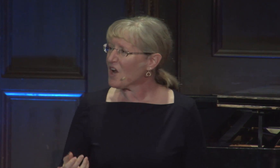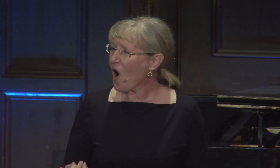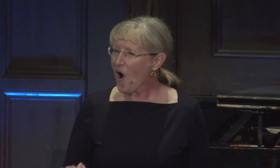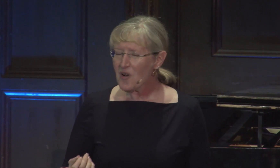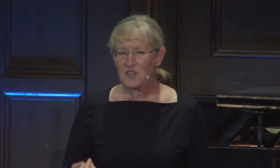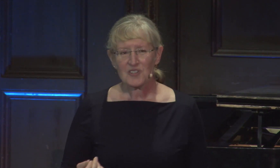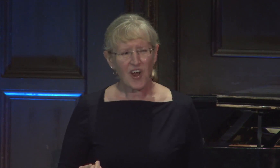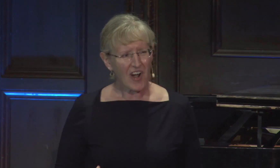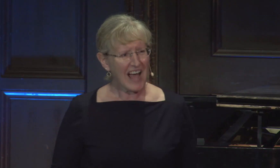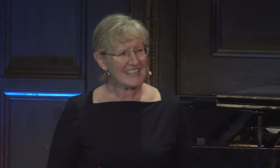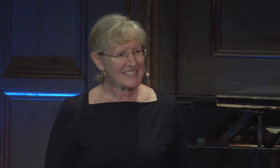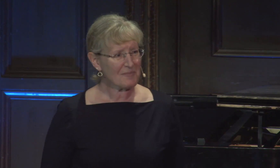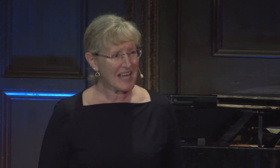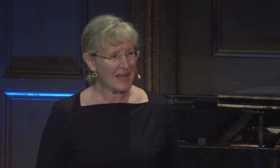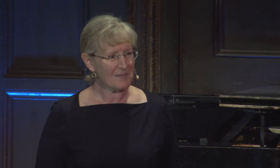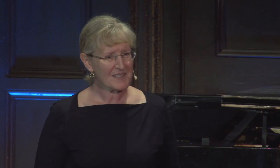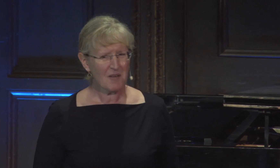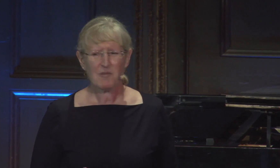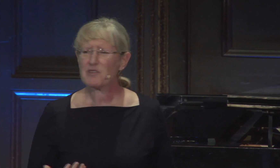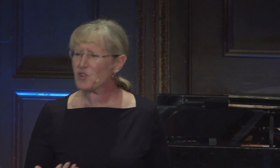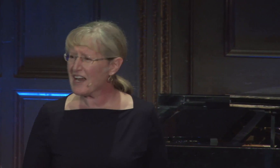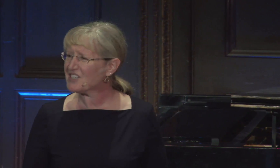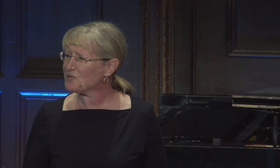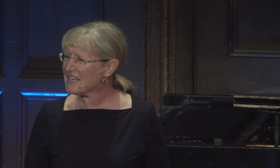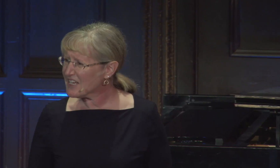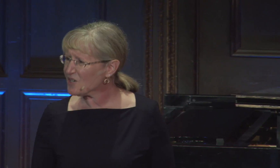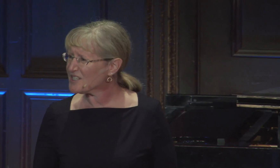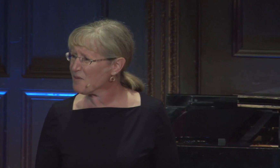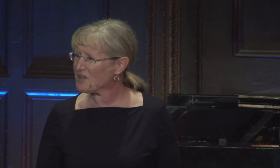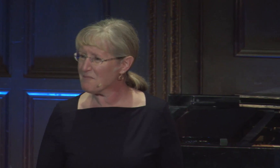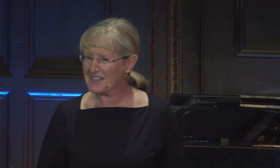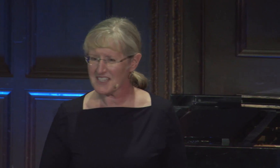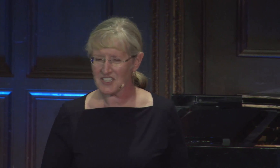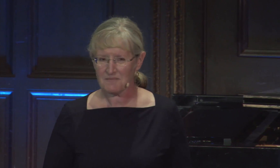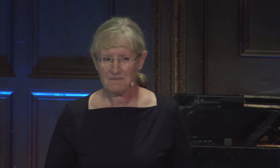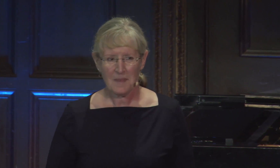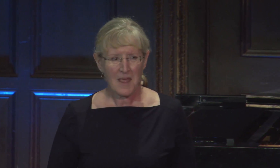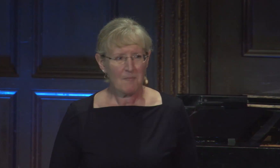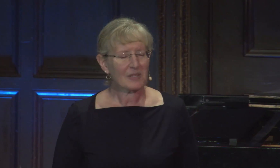We all use our eyes sometimes when we're trying to hear a spoken message.